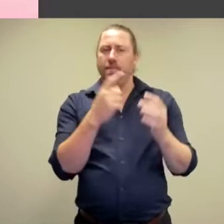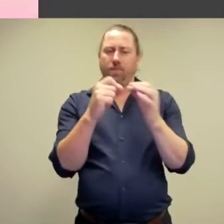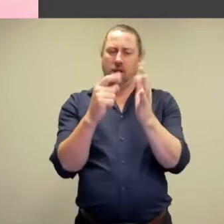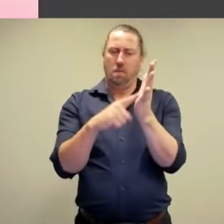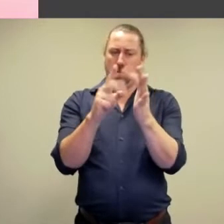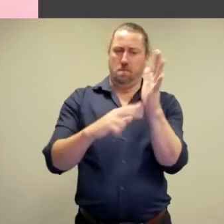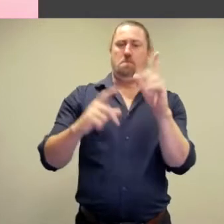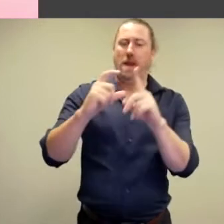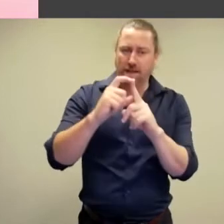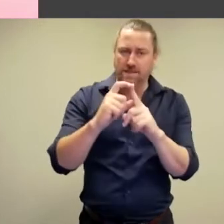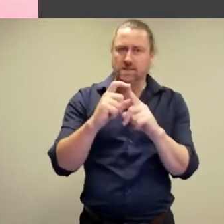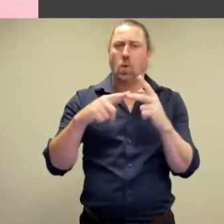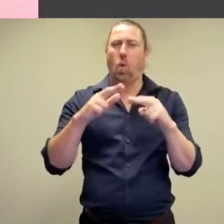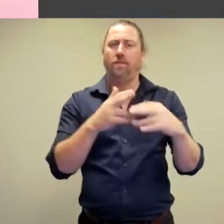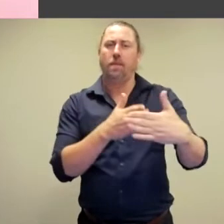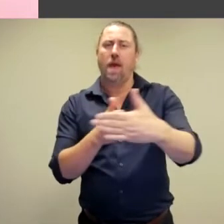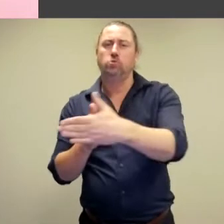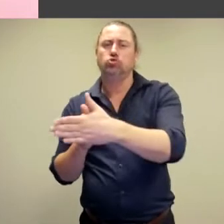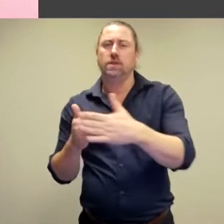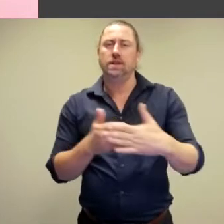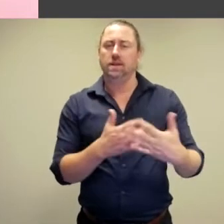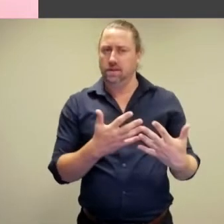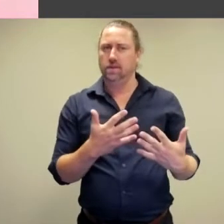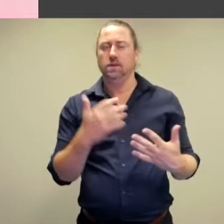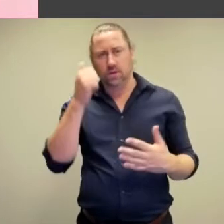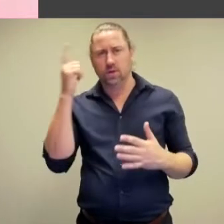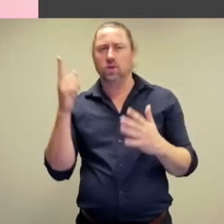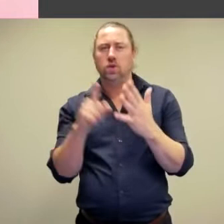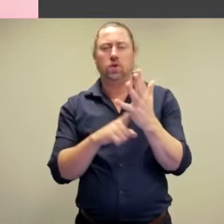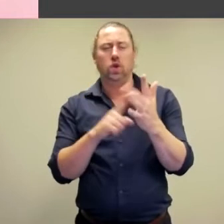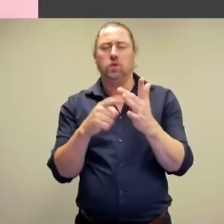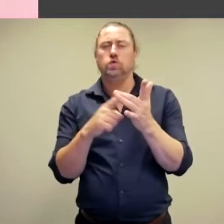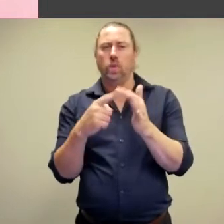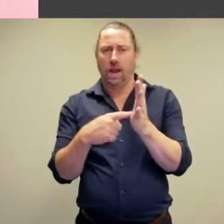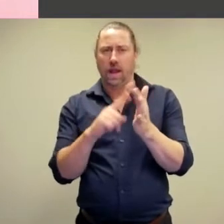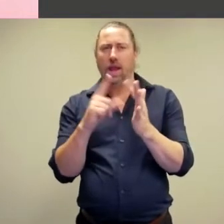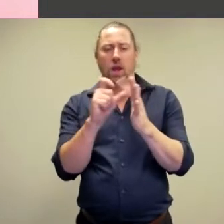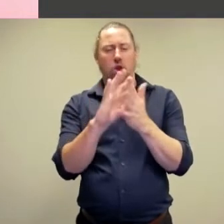boundaries that might call to mind Julia